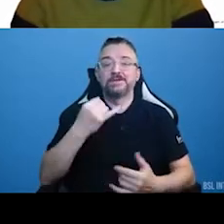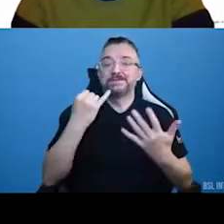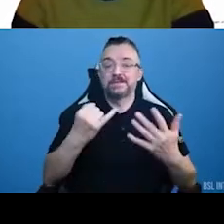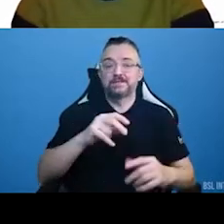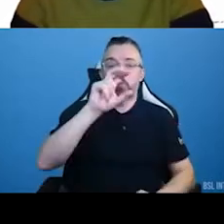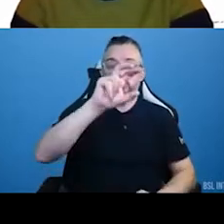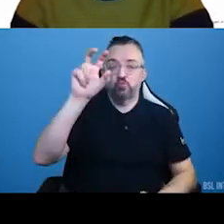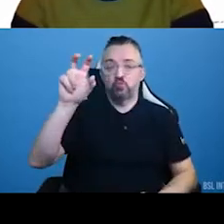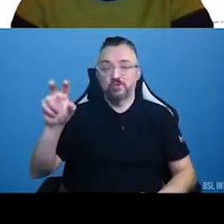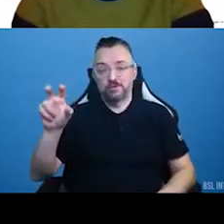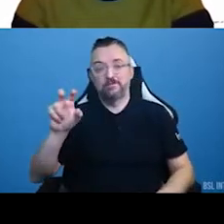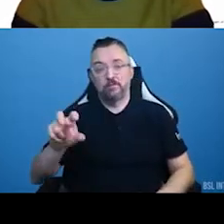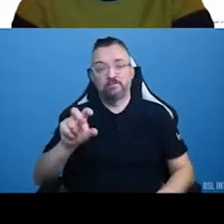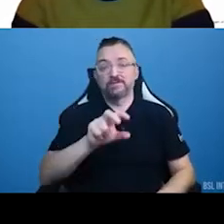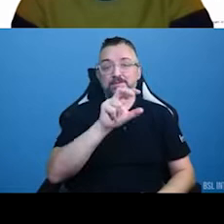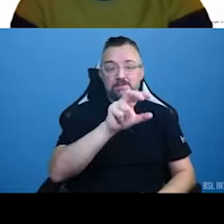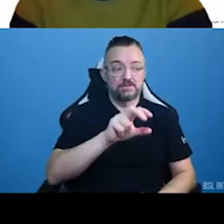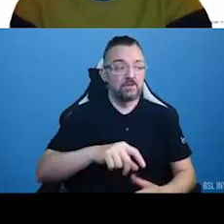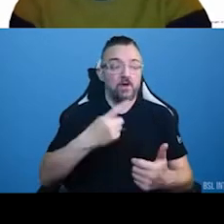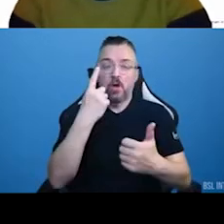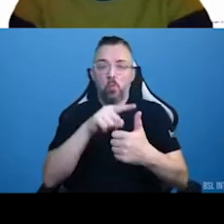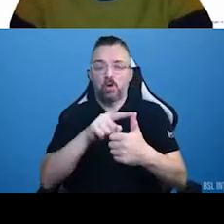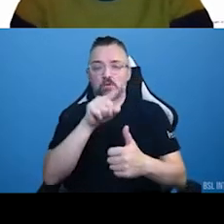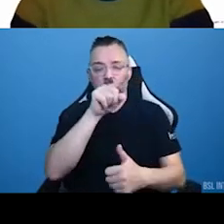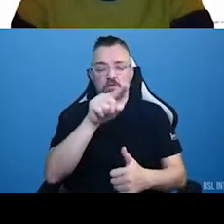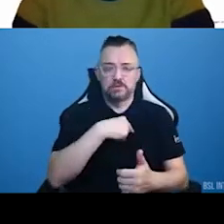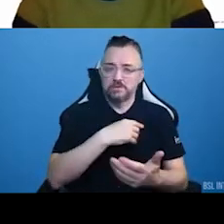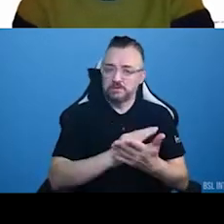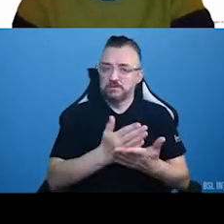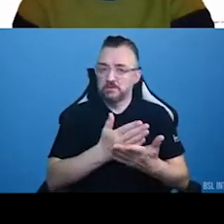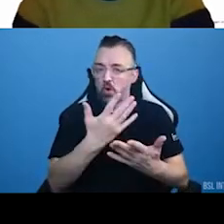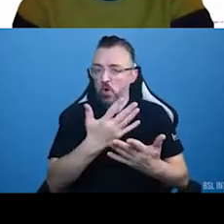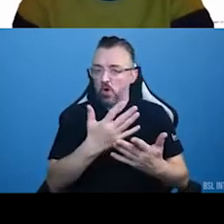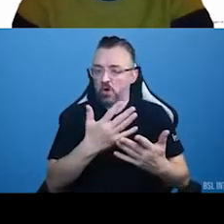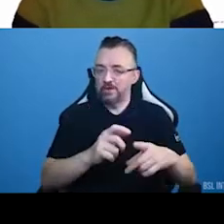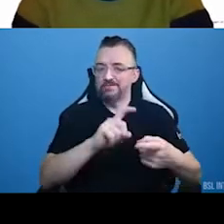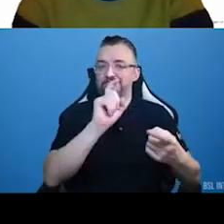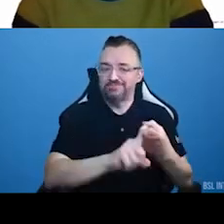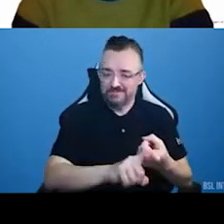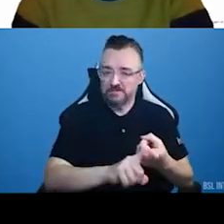one that is currently undefined. From our perspective, we're looking at how young people